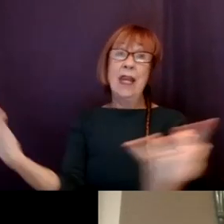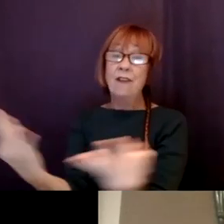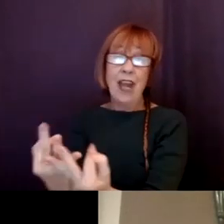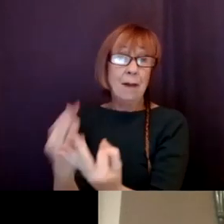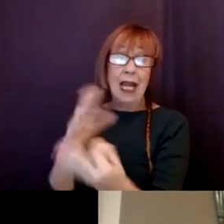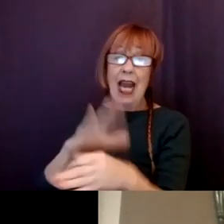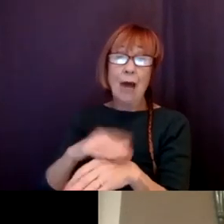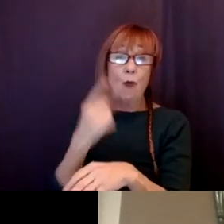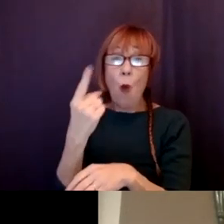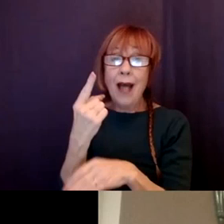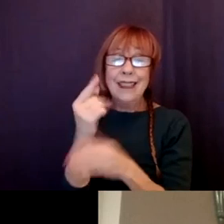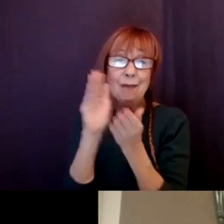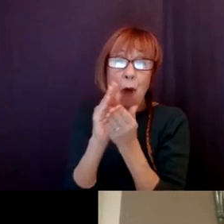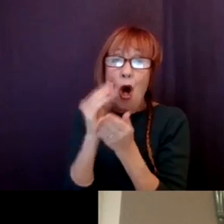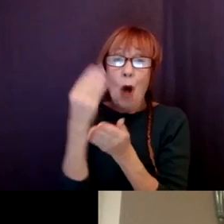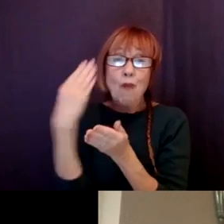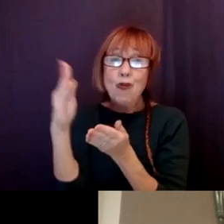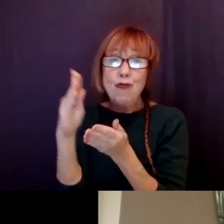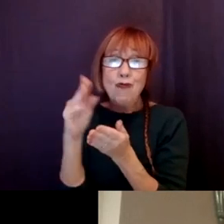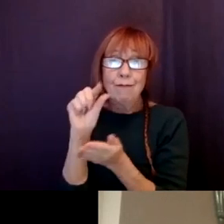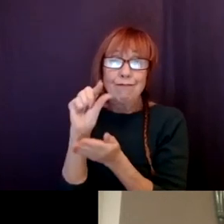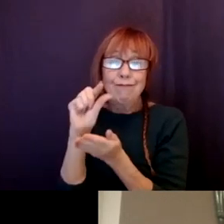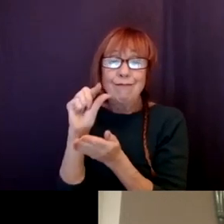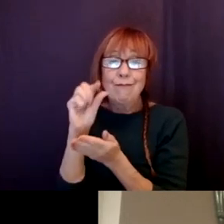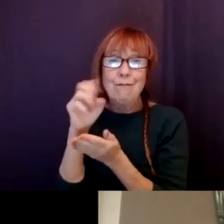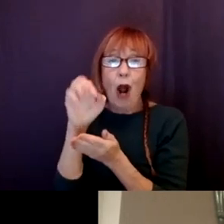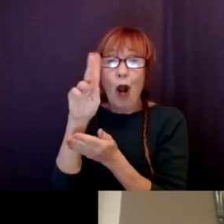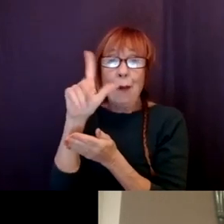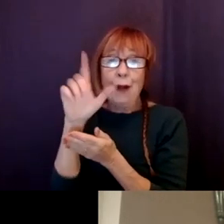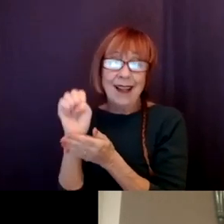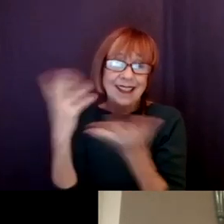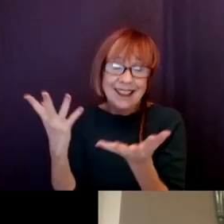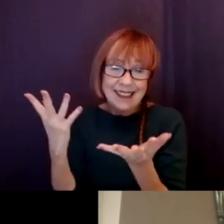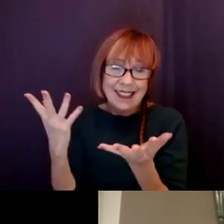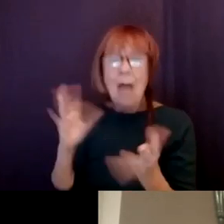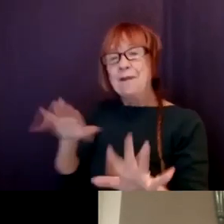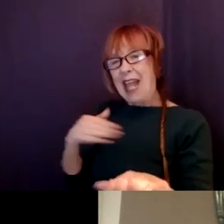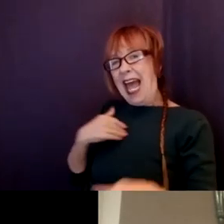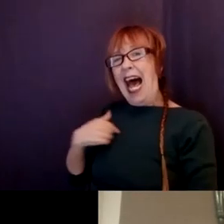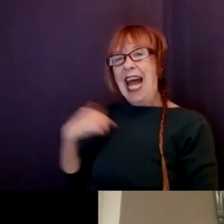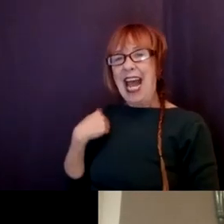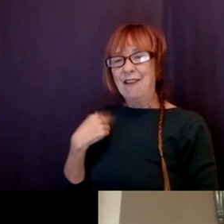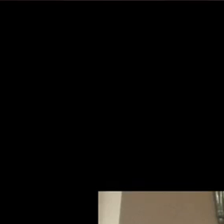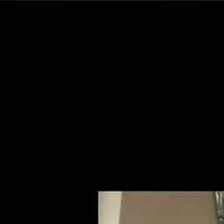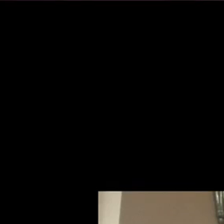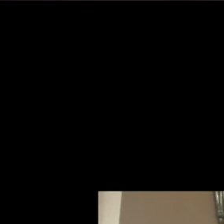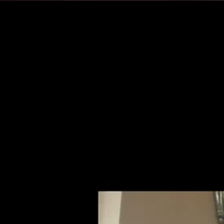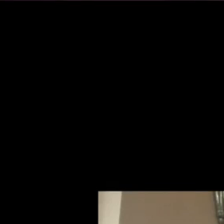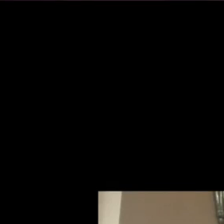I have two more students, we have two more students.